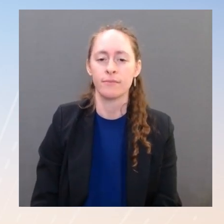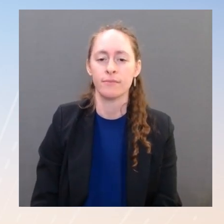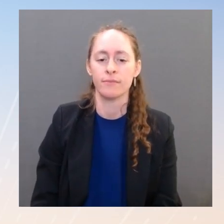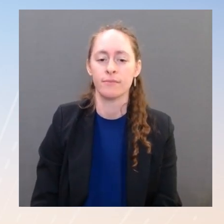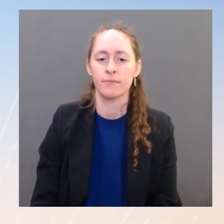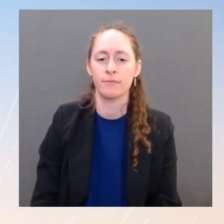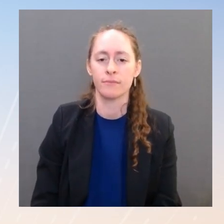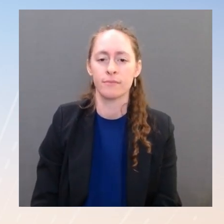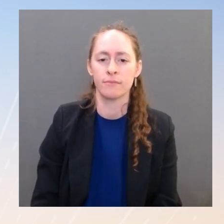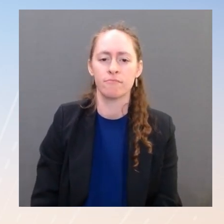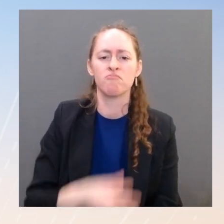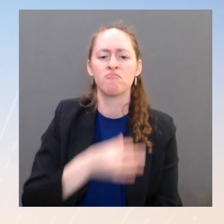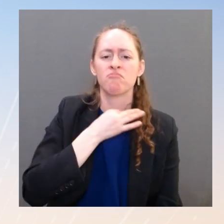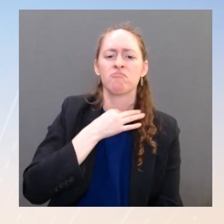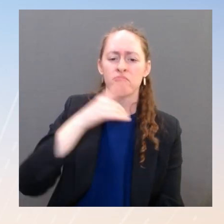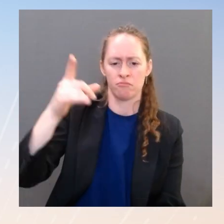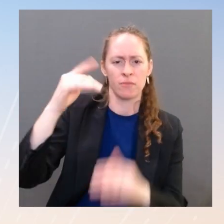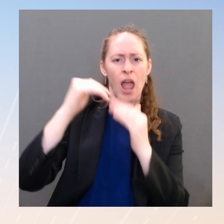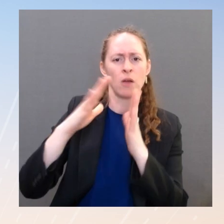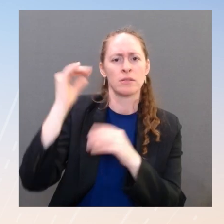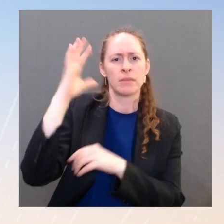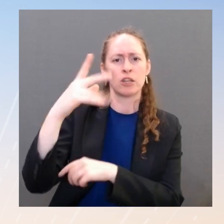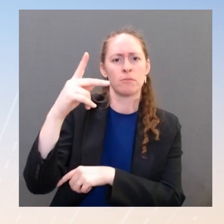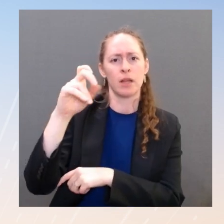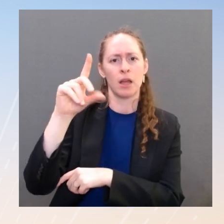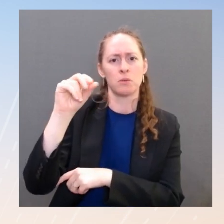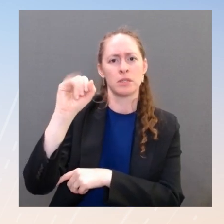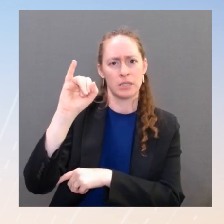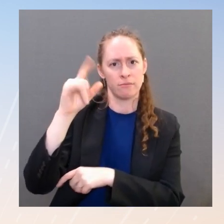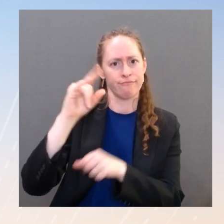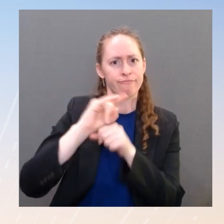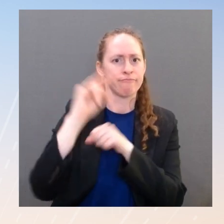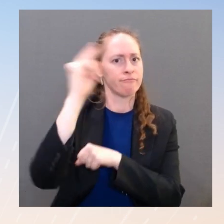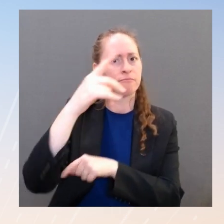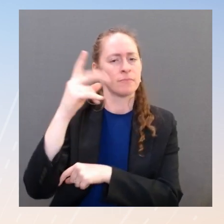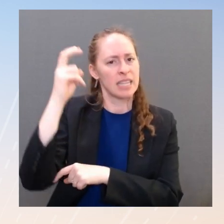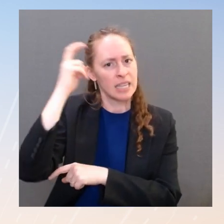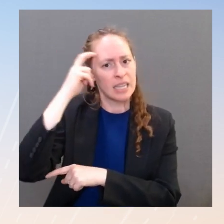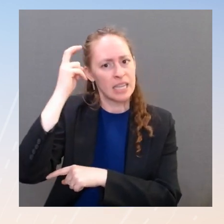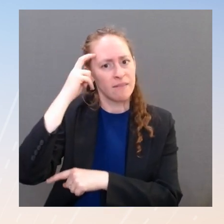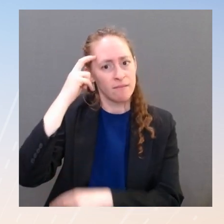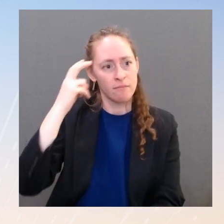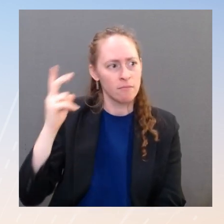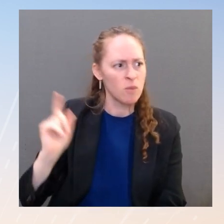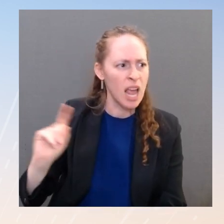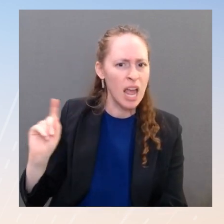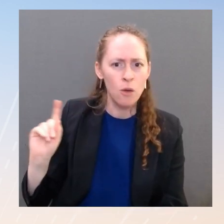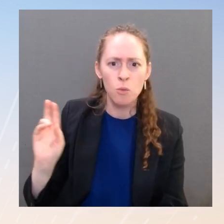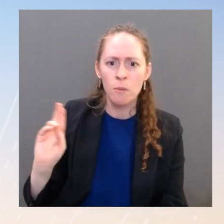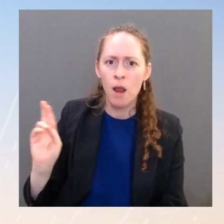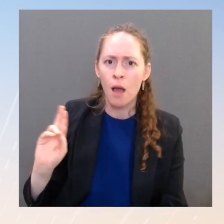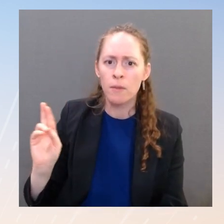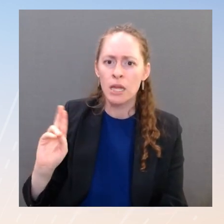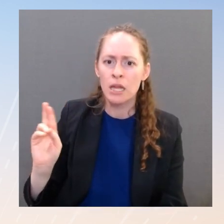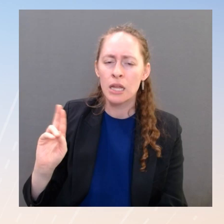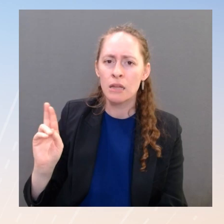who went with her, no Republicans. Is the President disappointed at all that this might have been a missed opportunity for a show of bipartisan support --